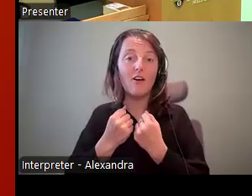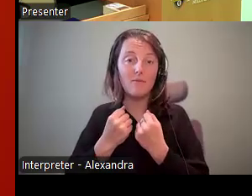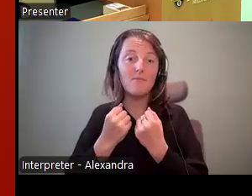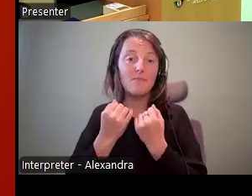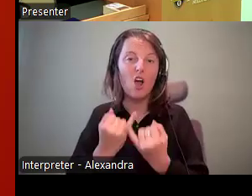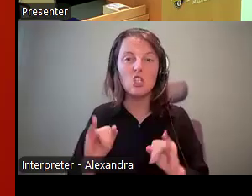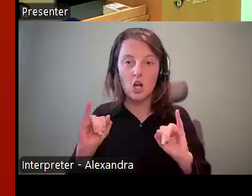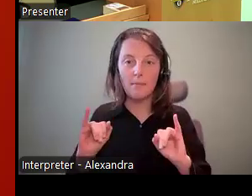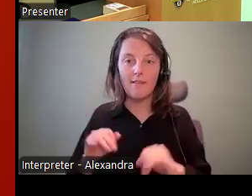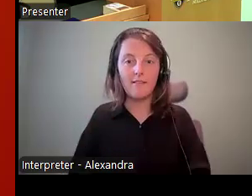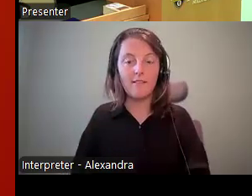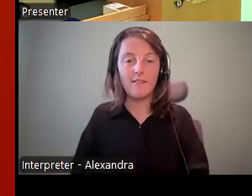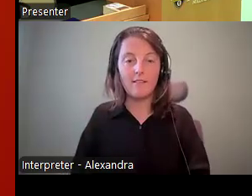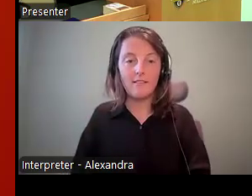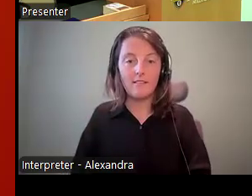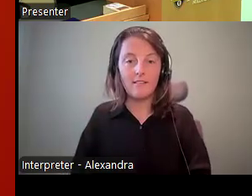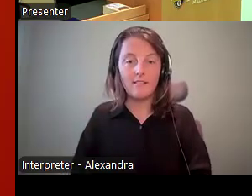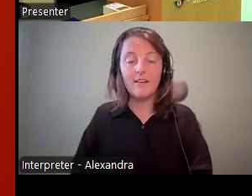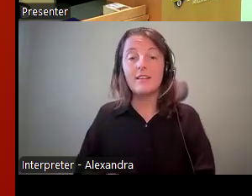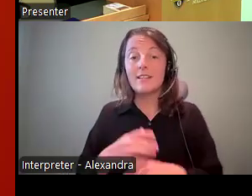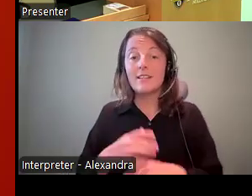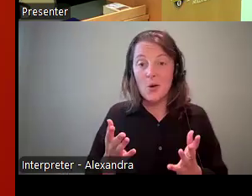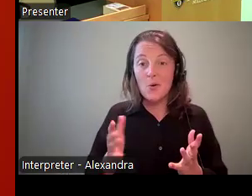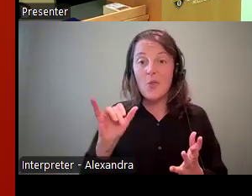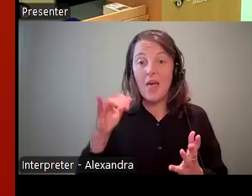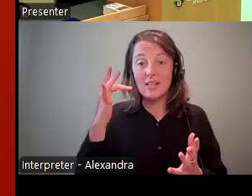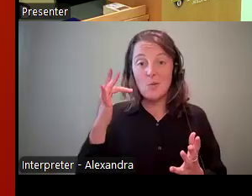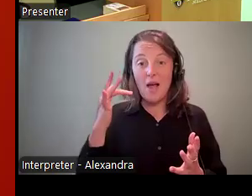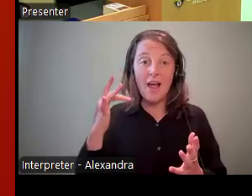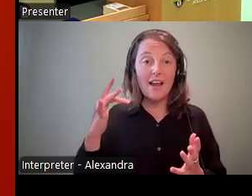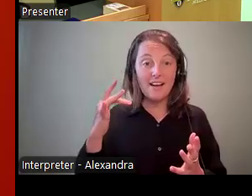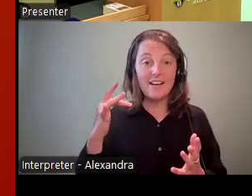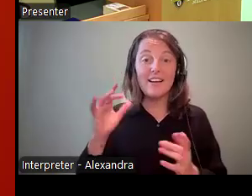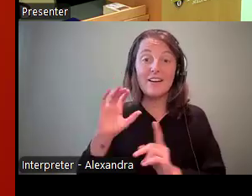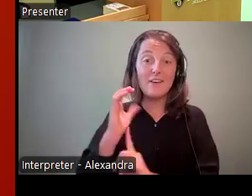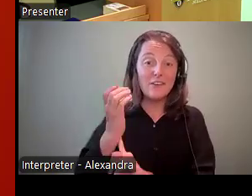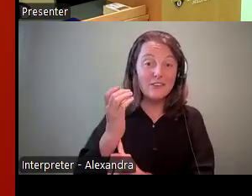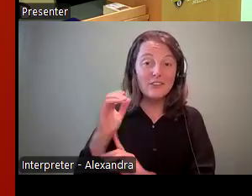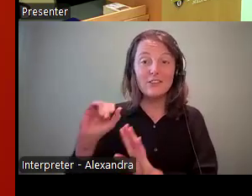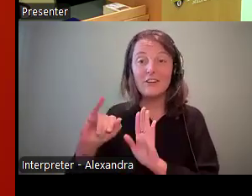This is why culture, identity,